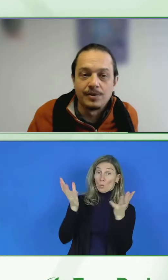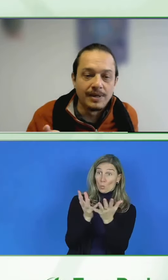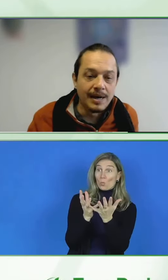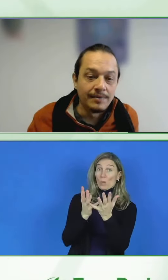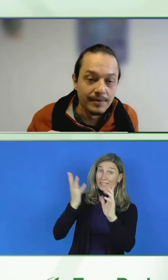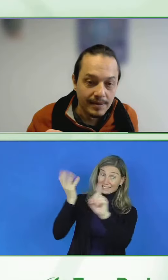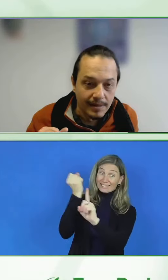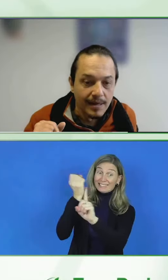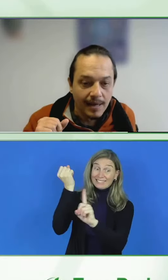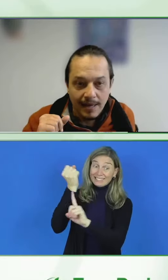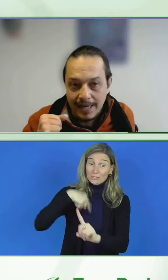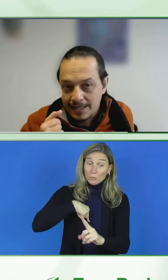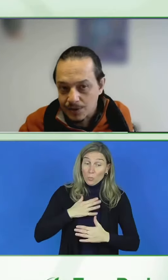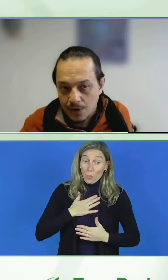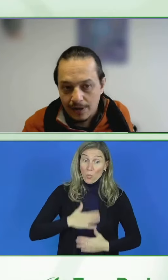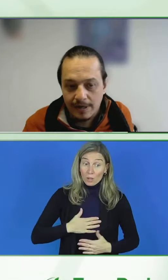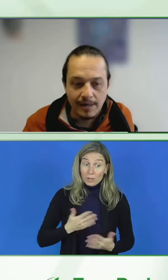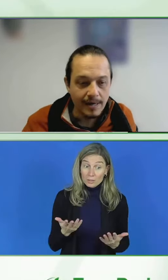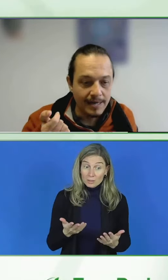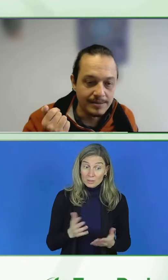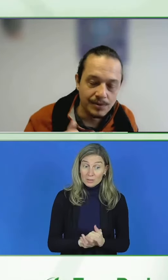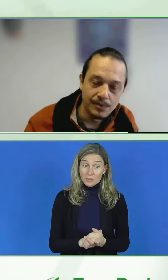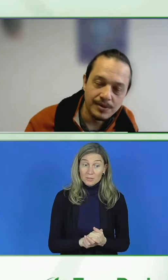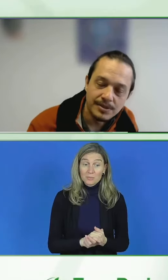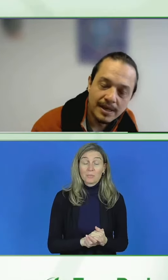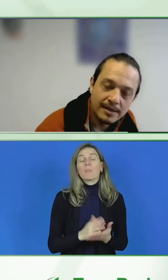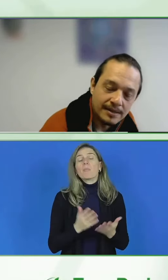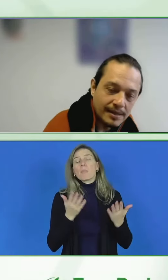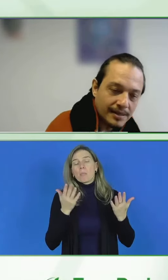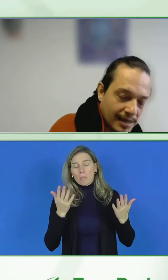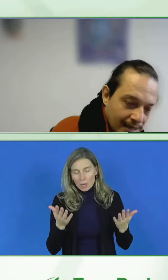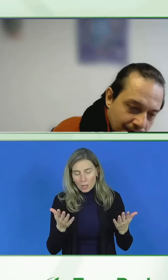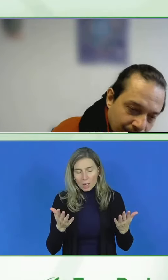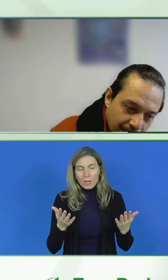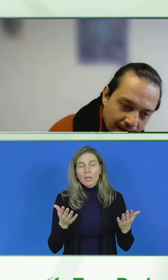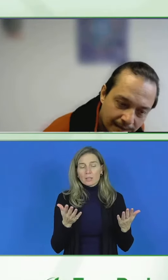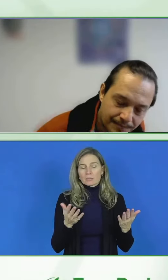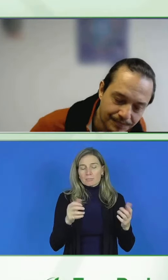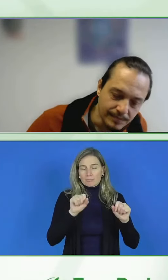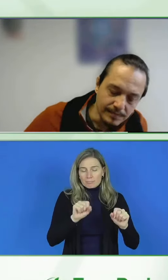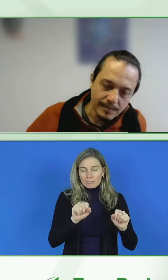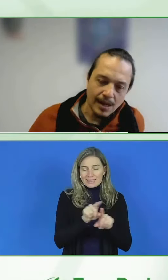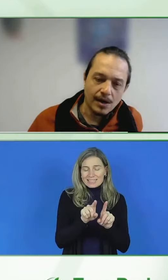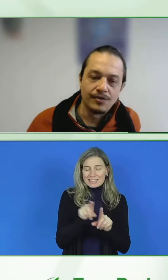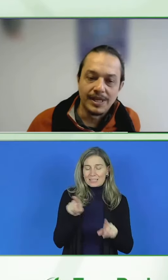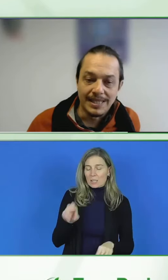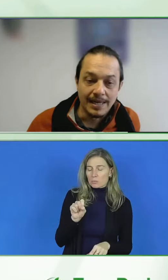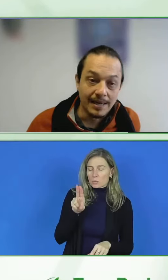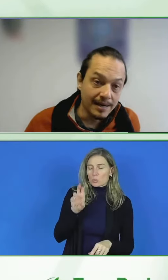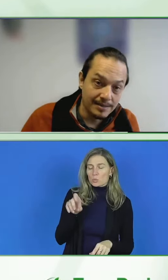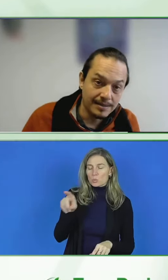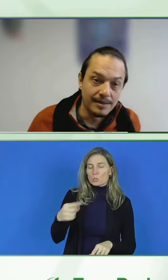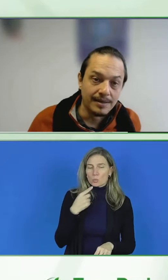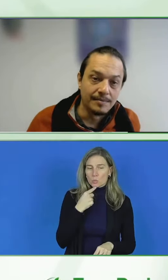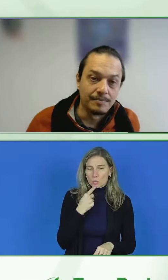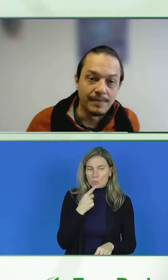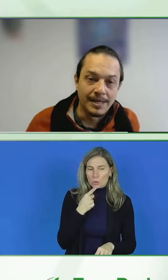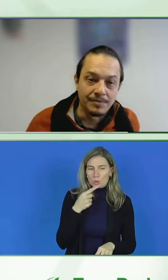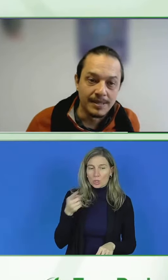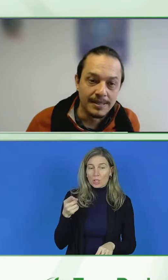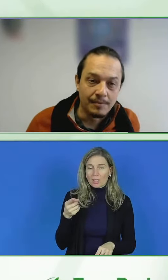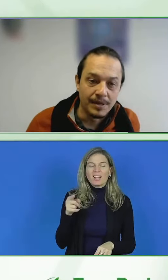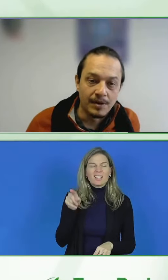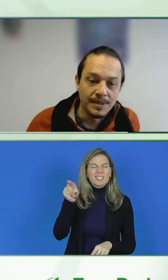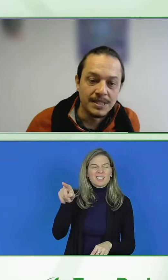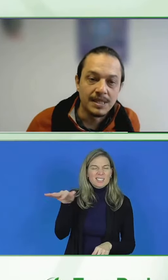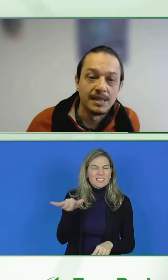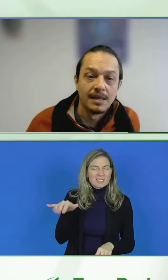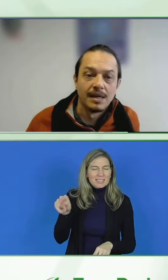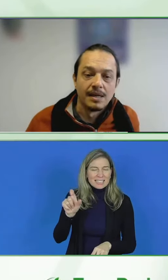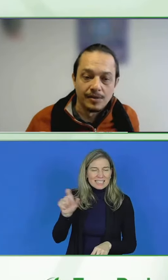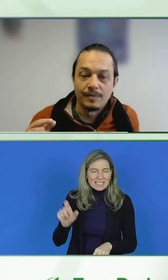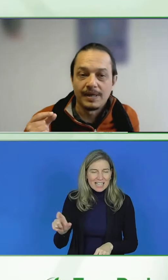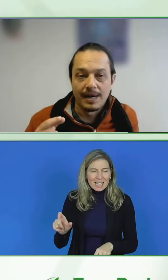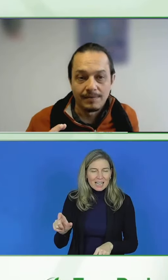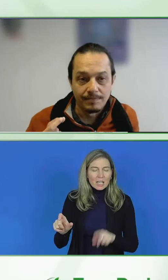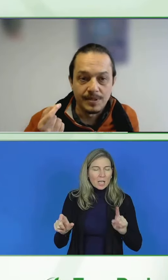You will have stronger as she was saying, the community, you may have